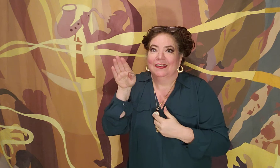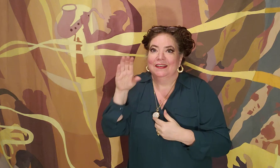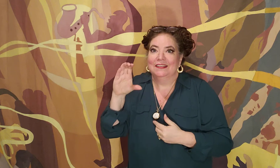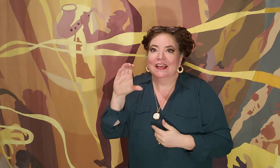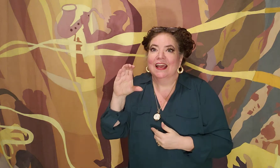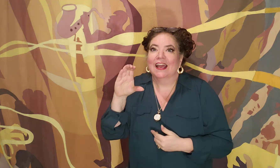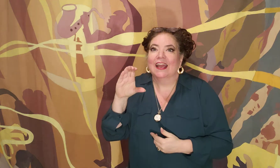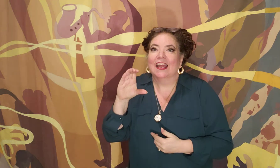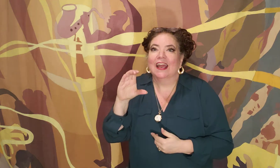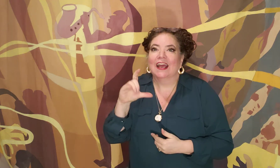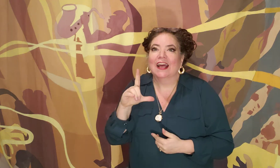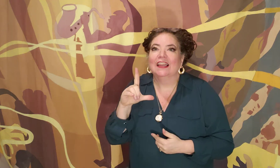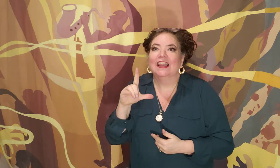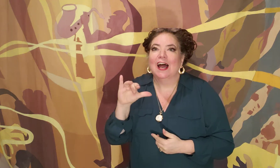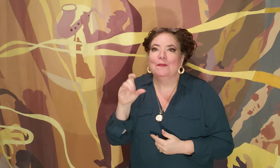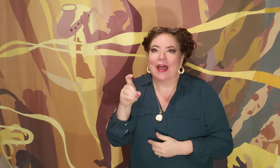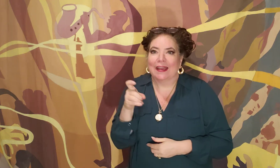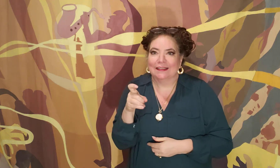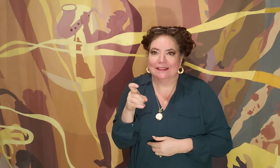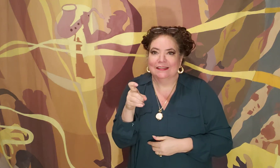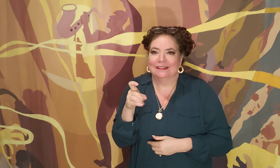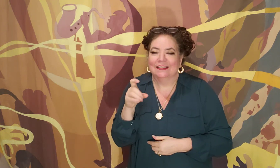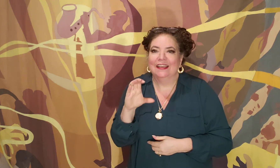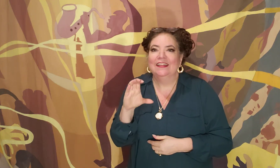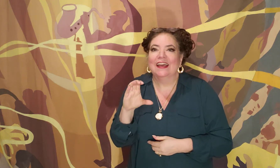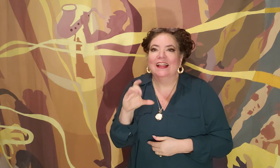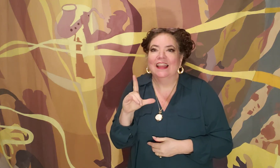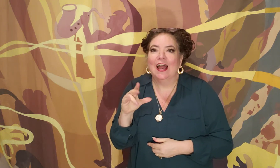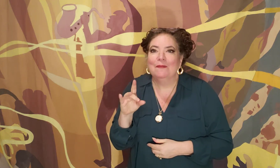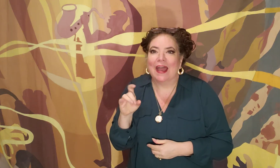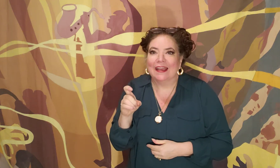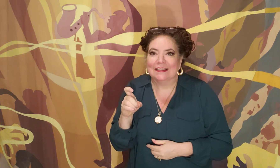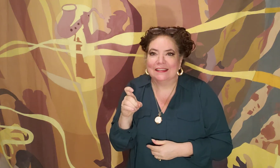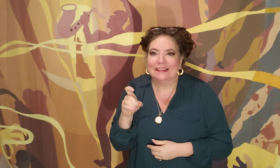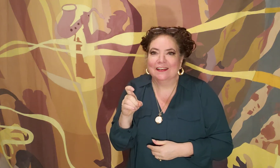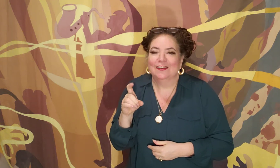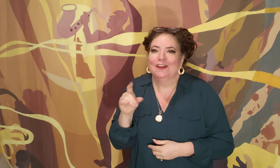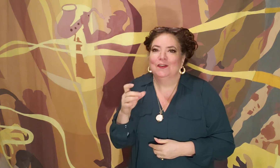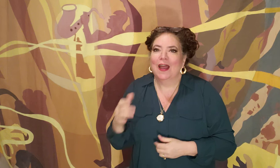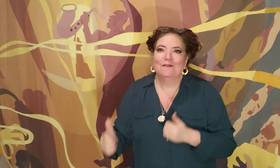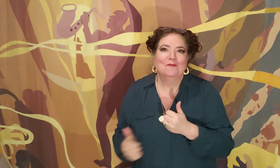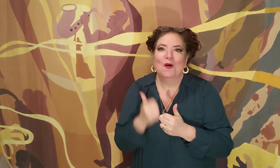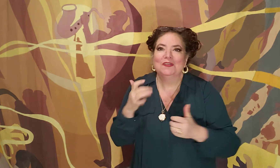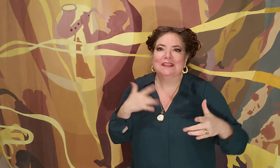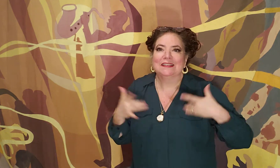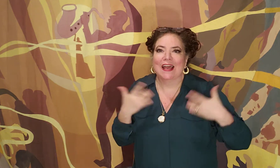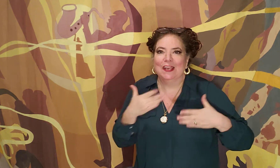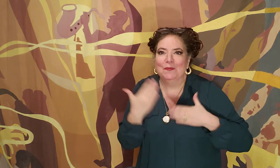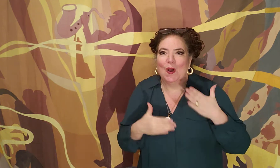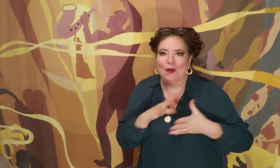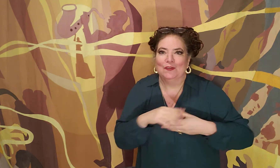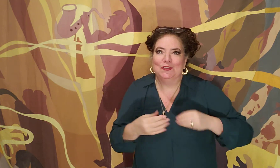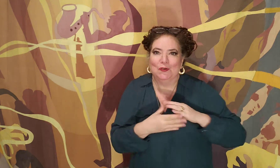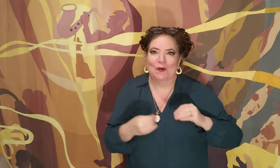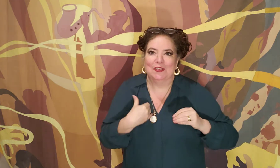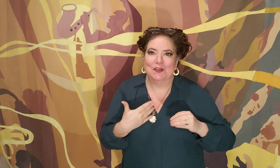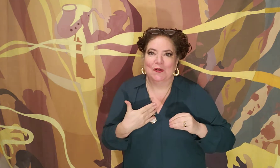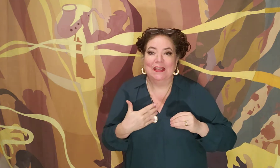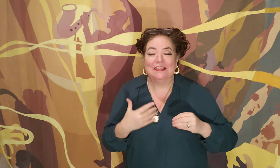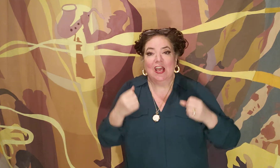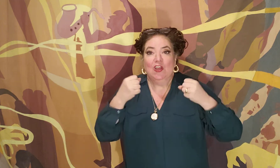is 3) climax. In the climax you have the most exciting part of the story. So it's